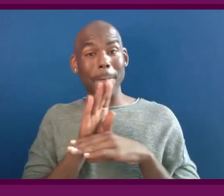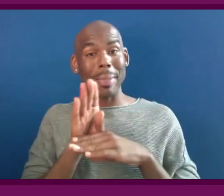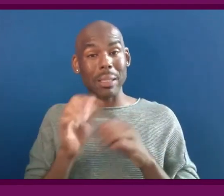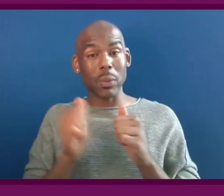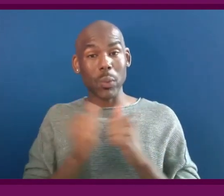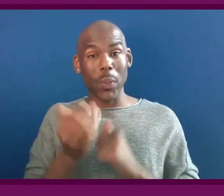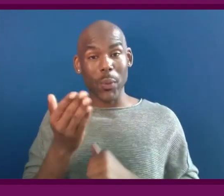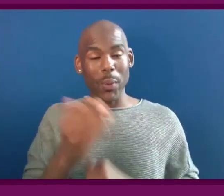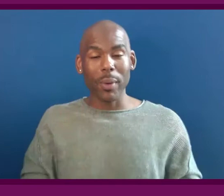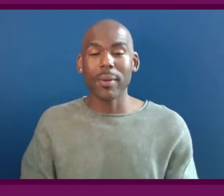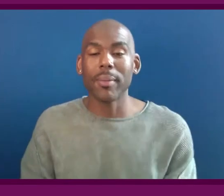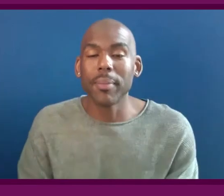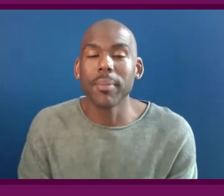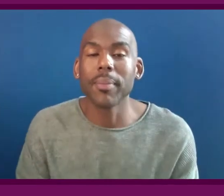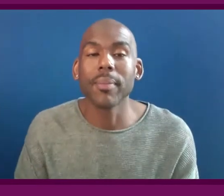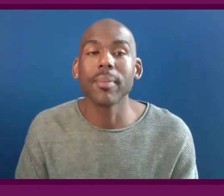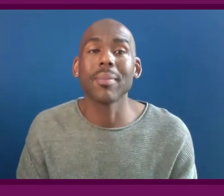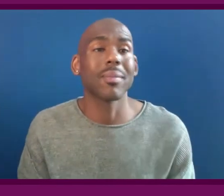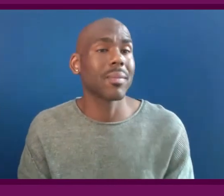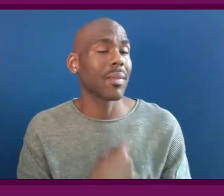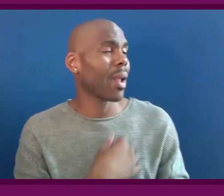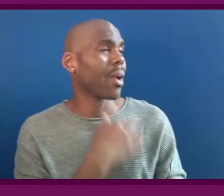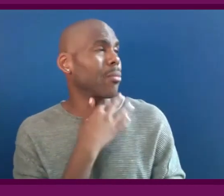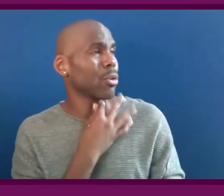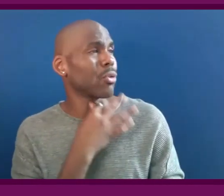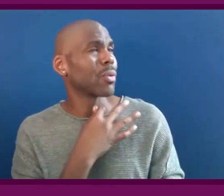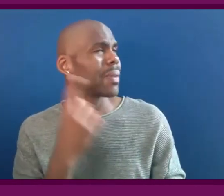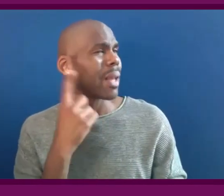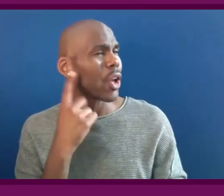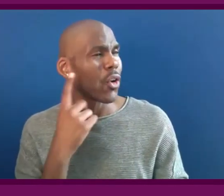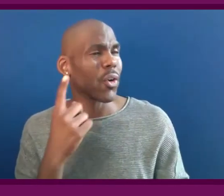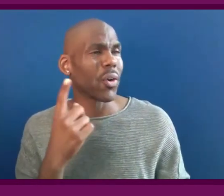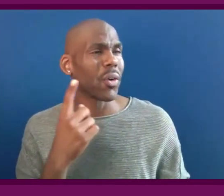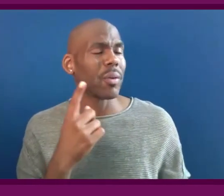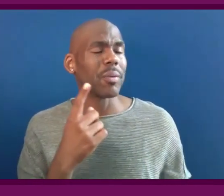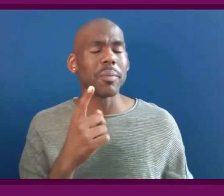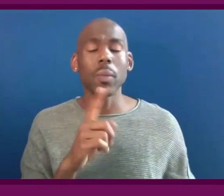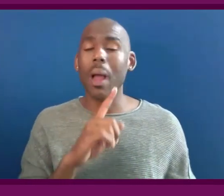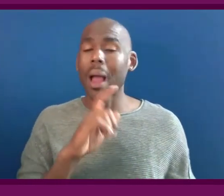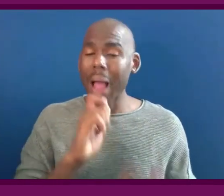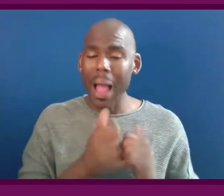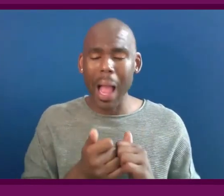Kamilah Martin-Proctor: Absolutely. Ashley Inkumsah: I'm curious to hear how and when did you get